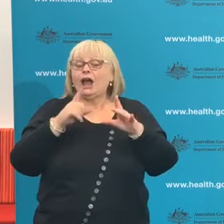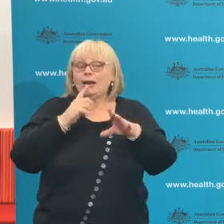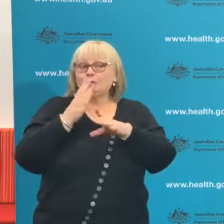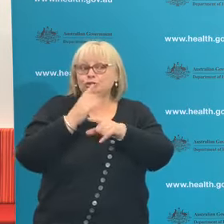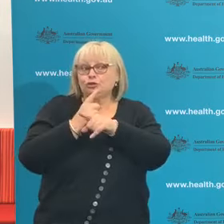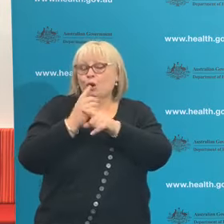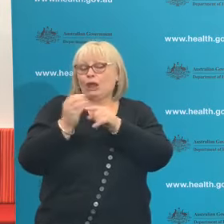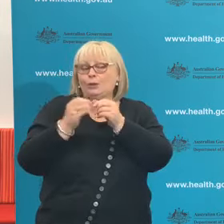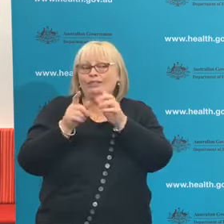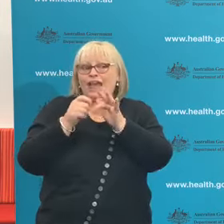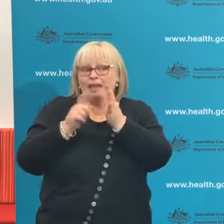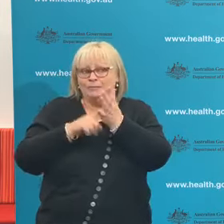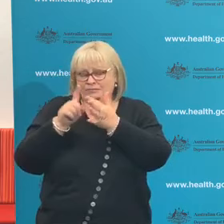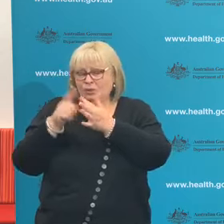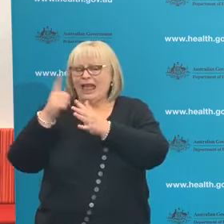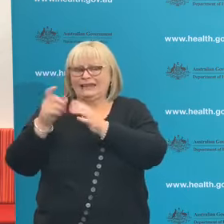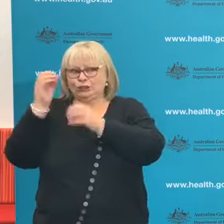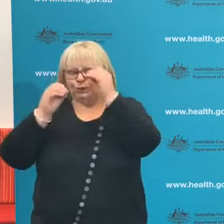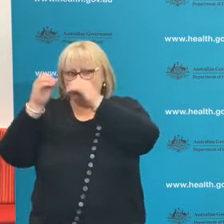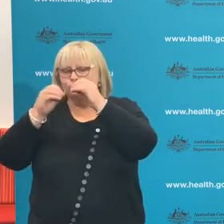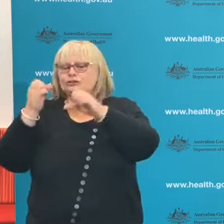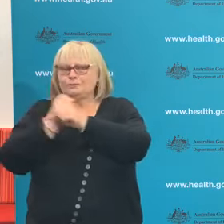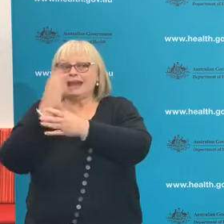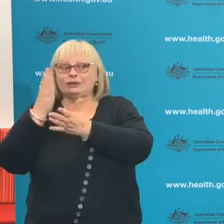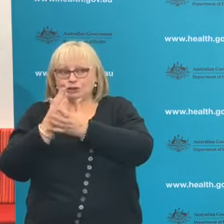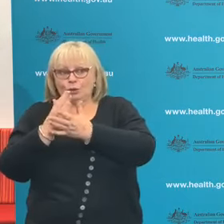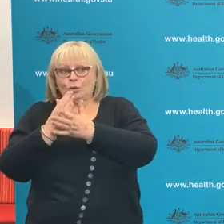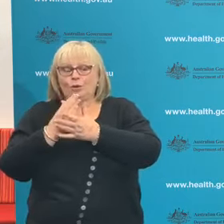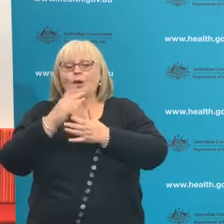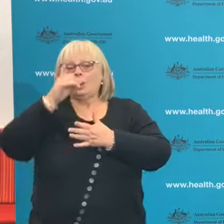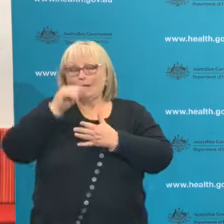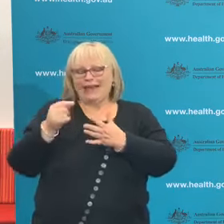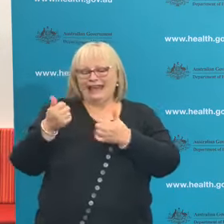their functionality to ensure that it can be consumed by the app to improve